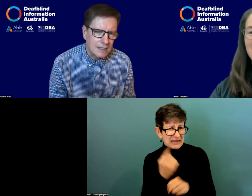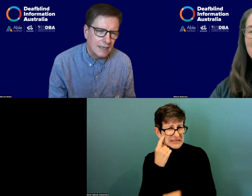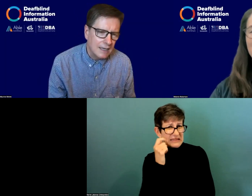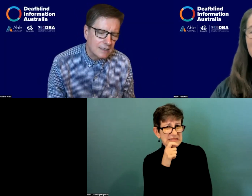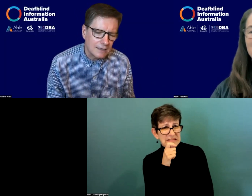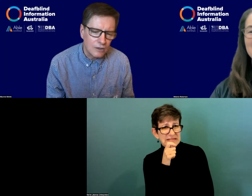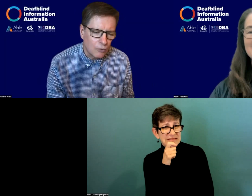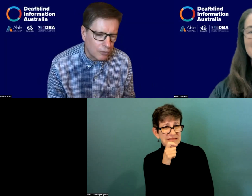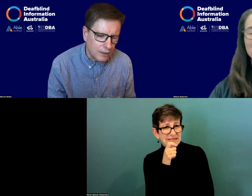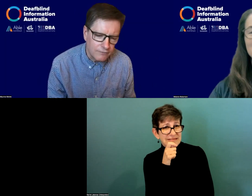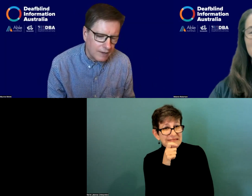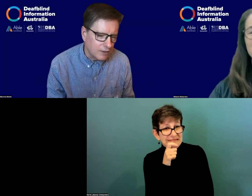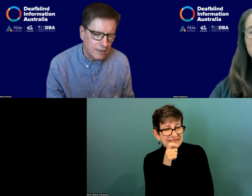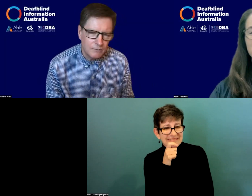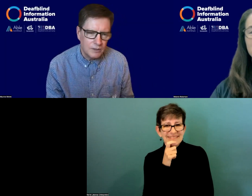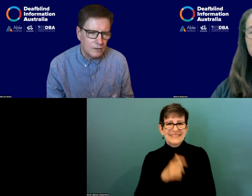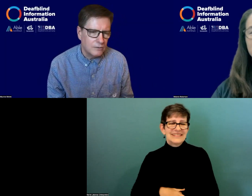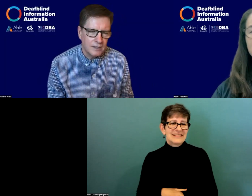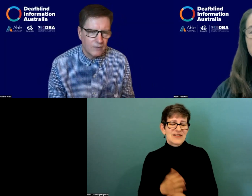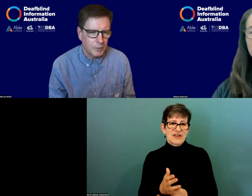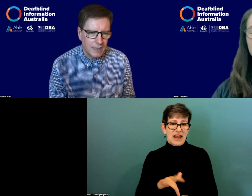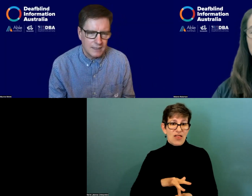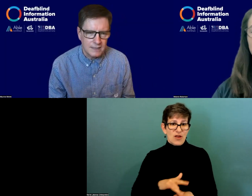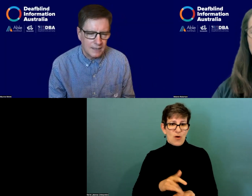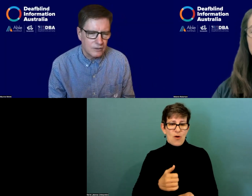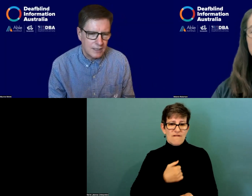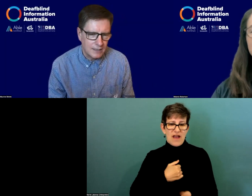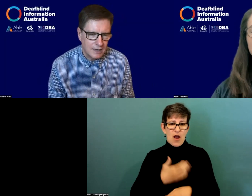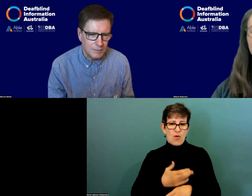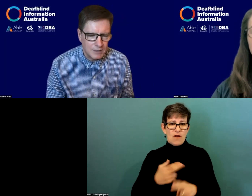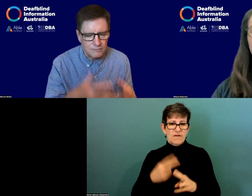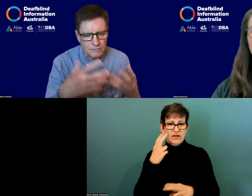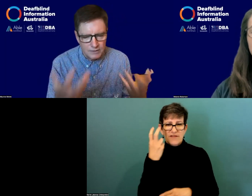It's at the core of everything we do in deafblindness. I understand that.